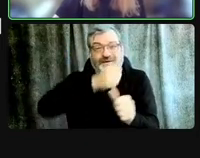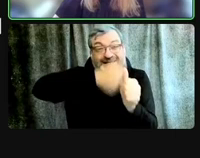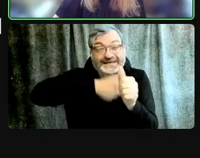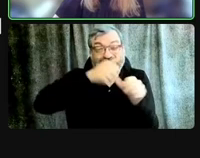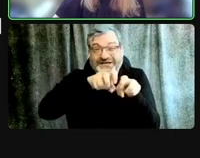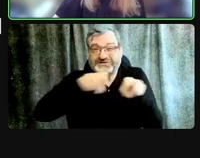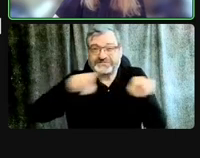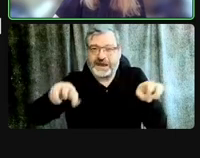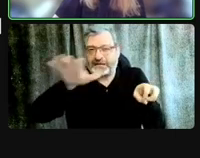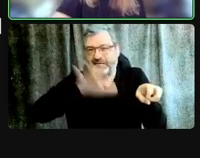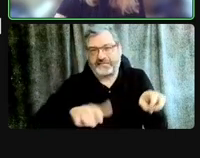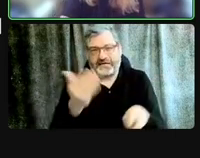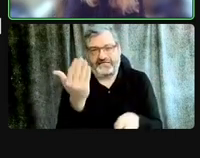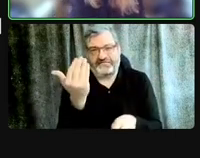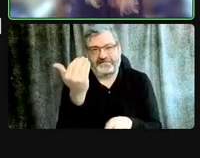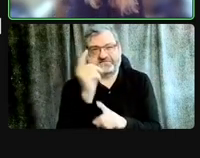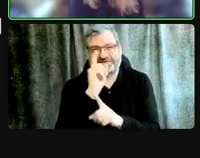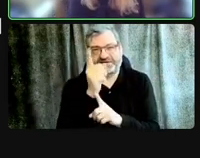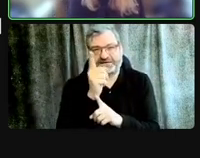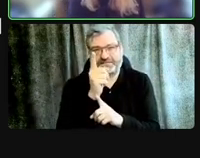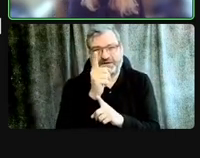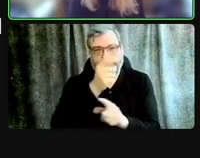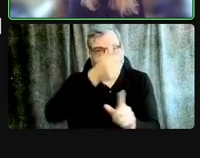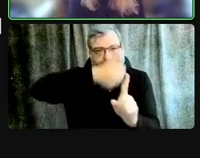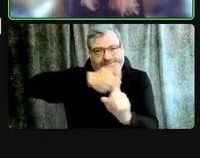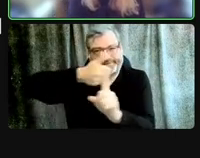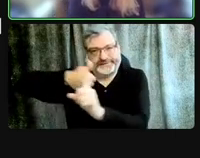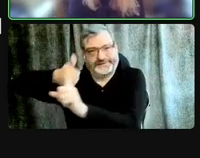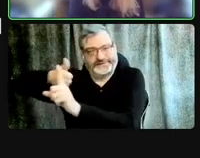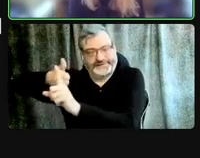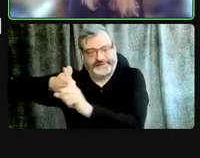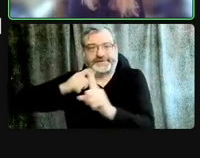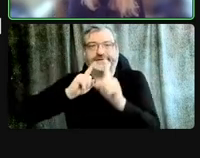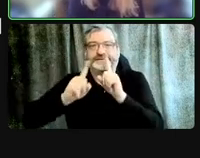minutes giving us an overview of who they are and their work.